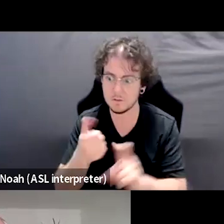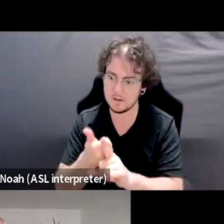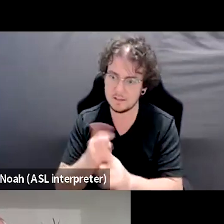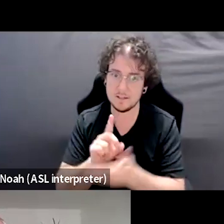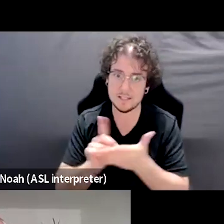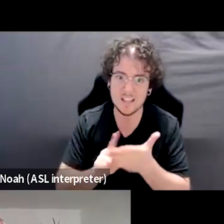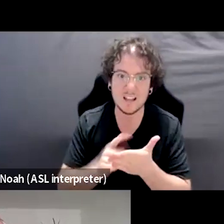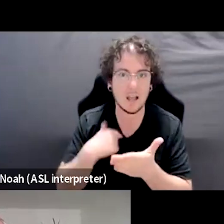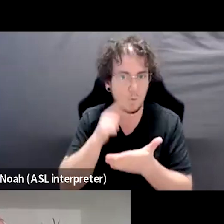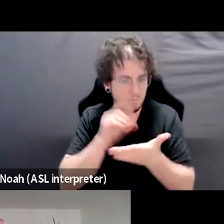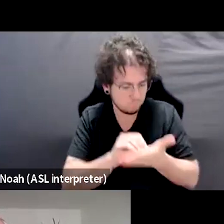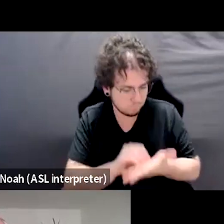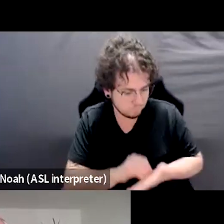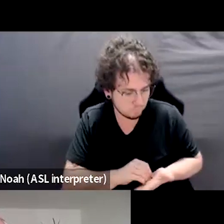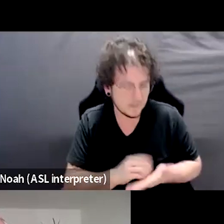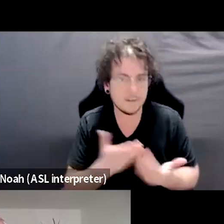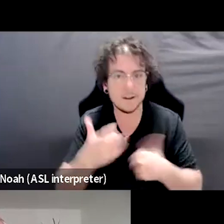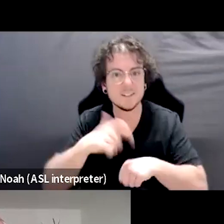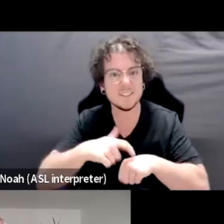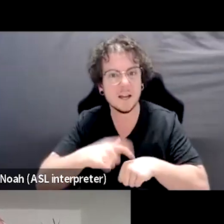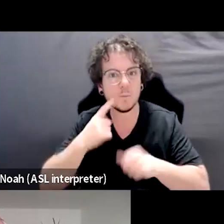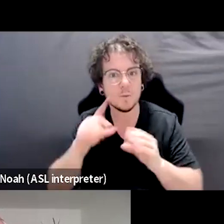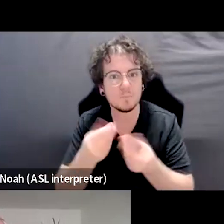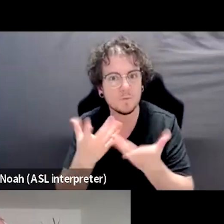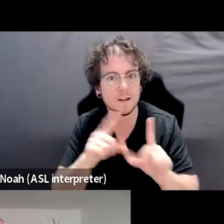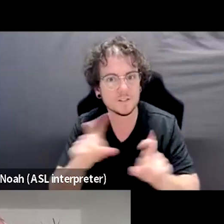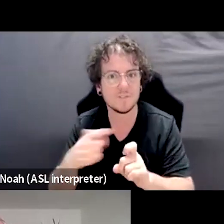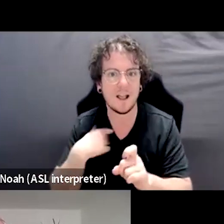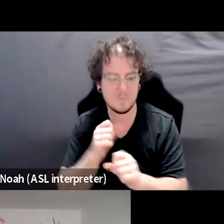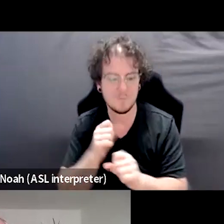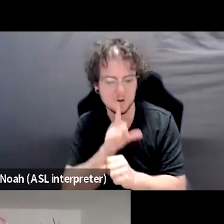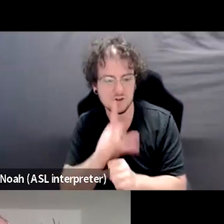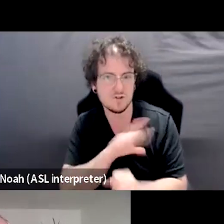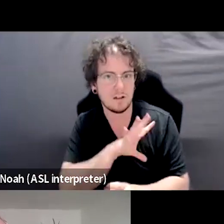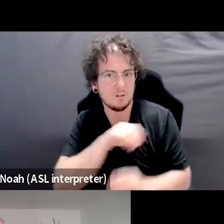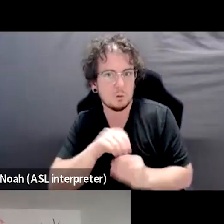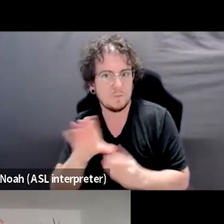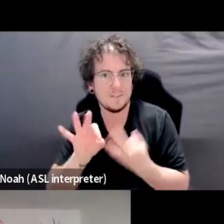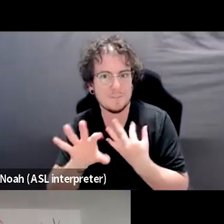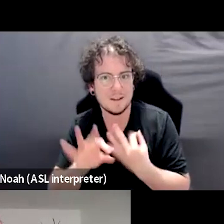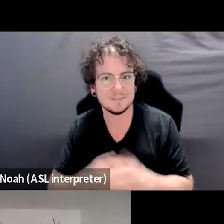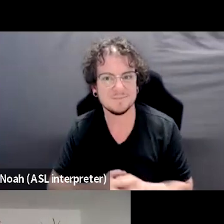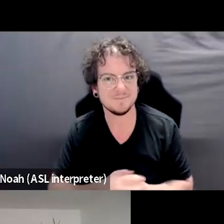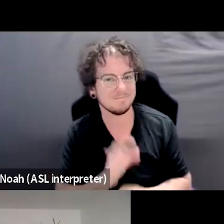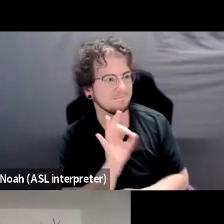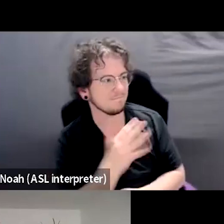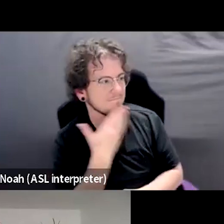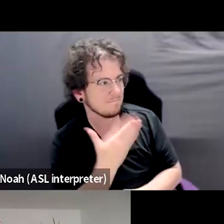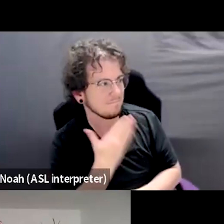the next survey, I'll have all those points ready. Don: That's great. Thank you very much. This'll